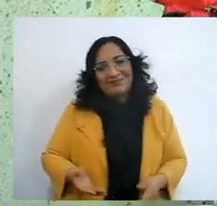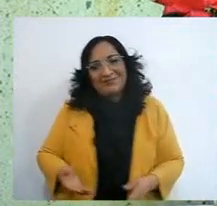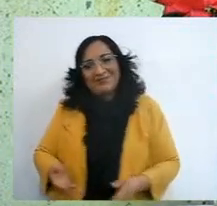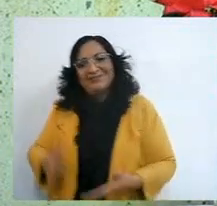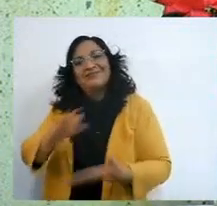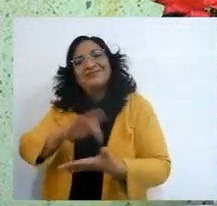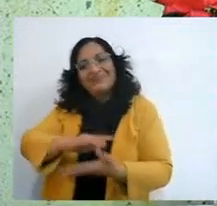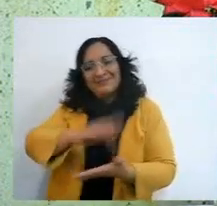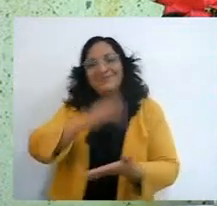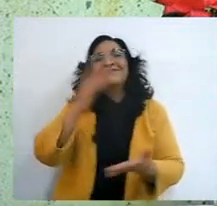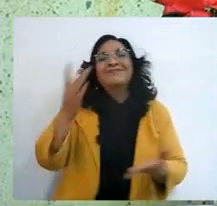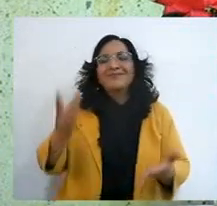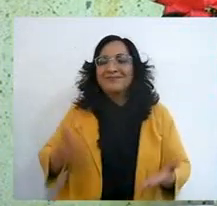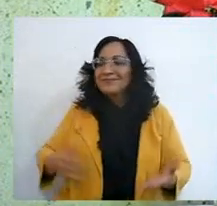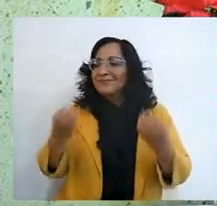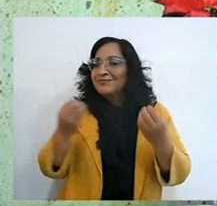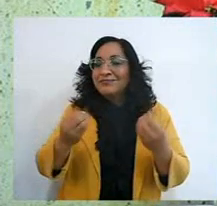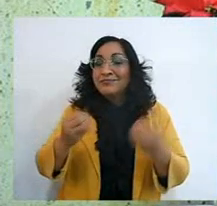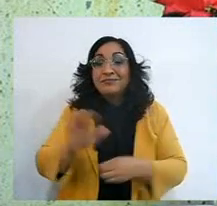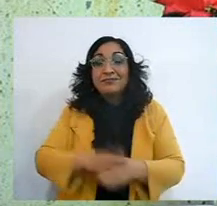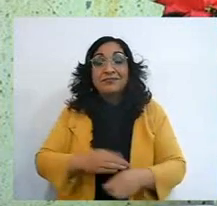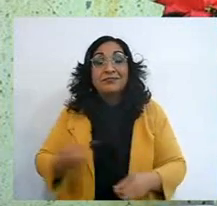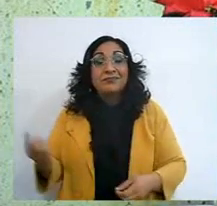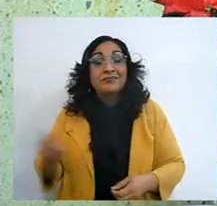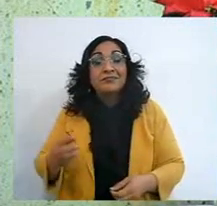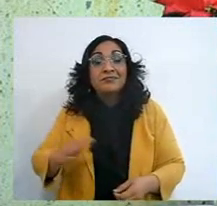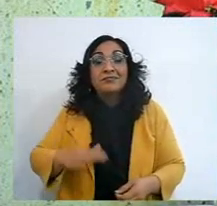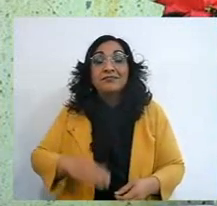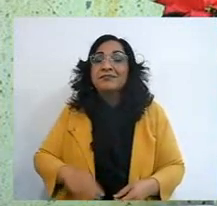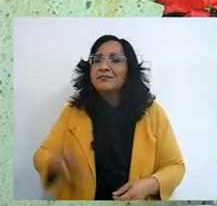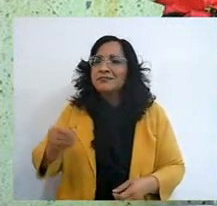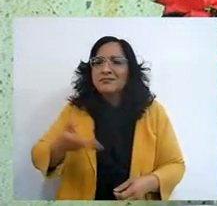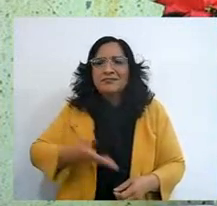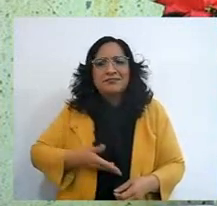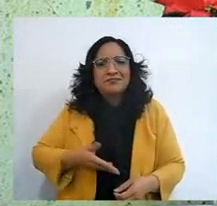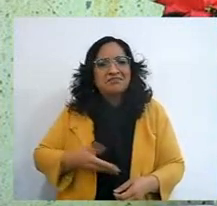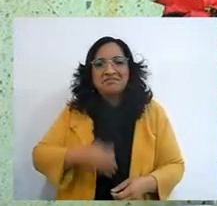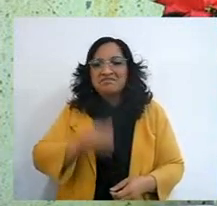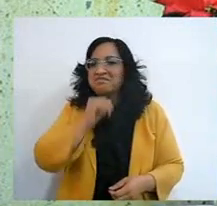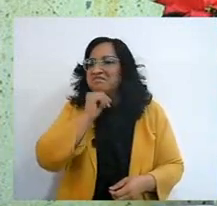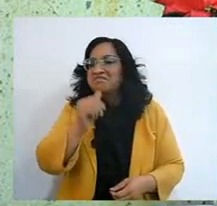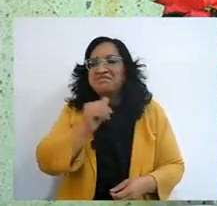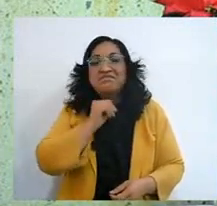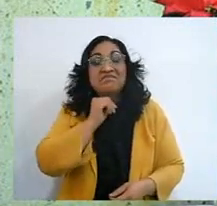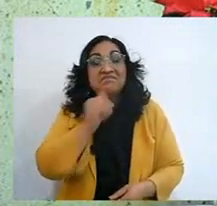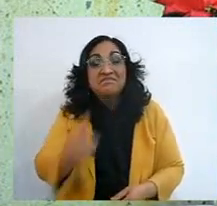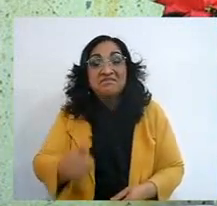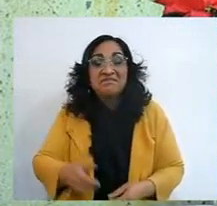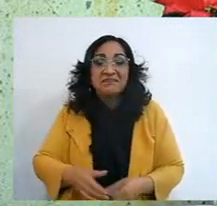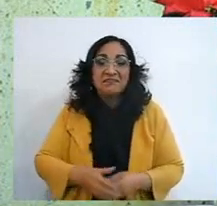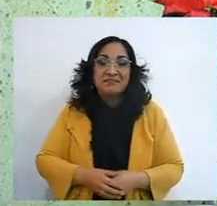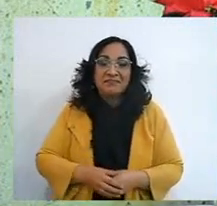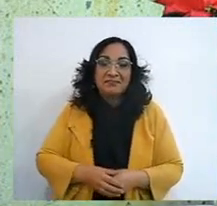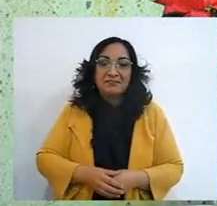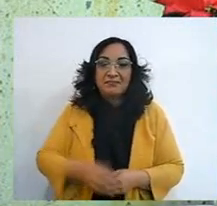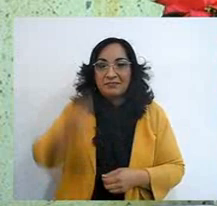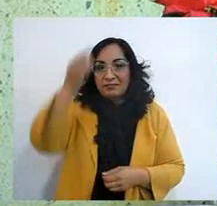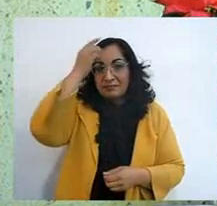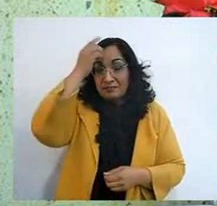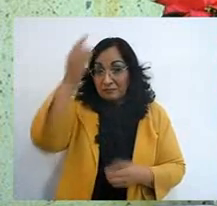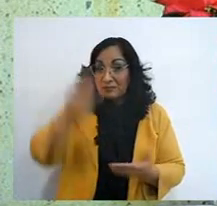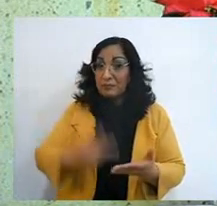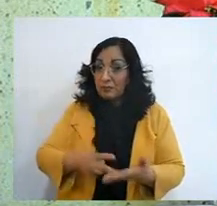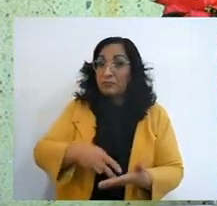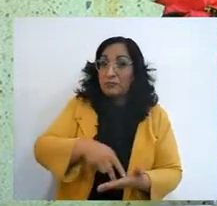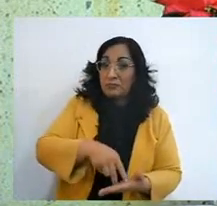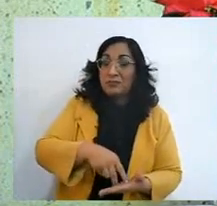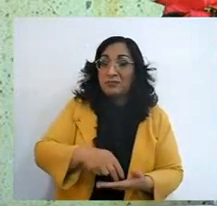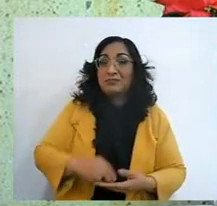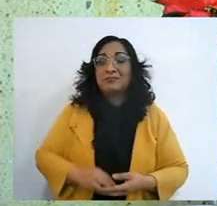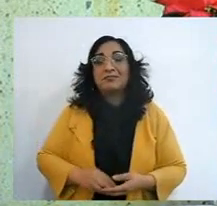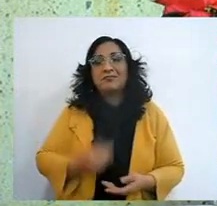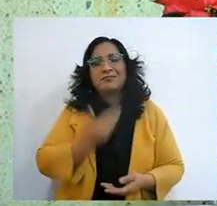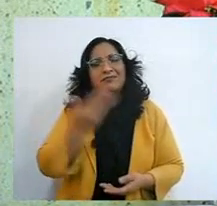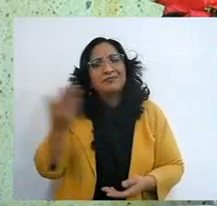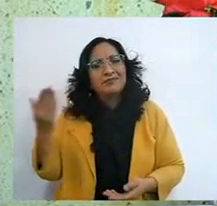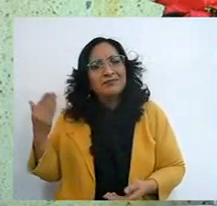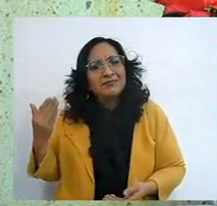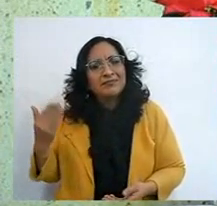because from having absolutely nothing, nothing, the Lord raised me up,